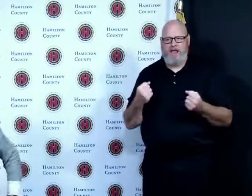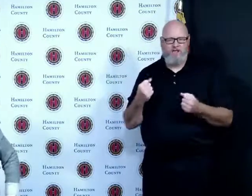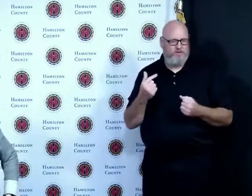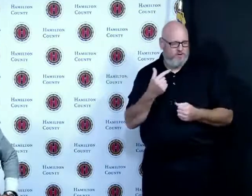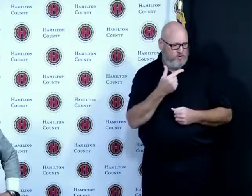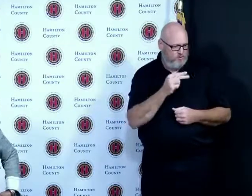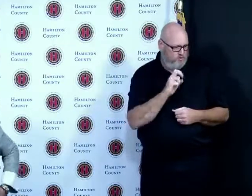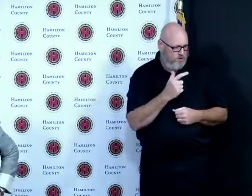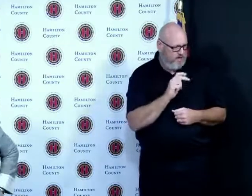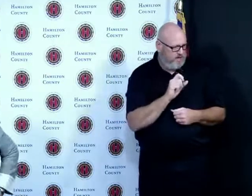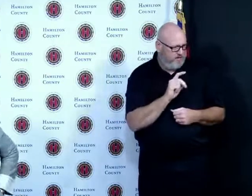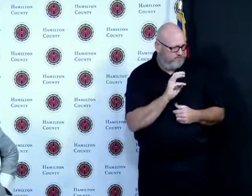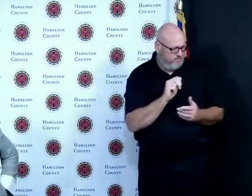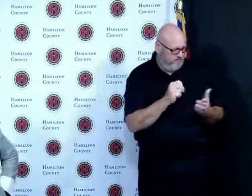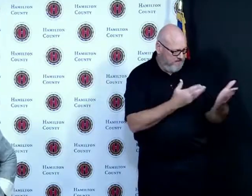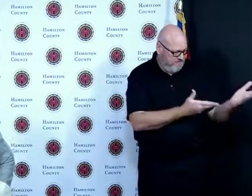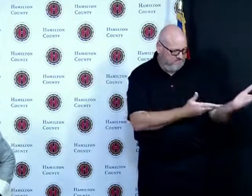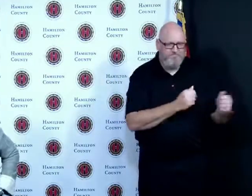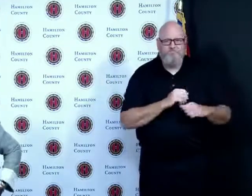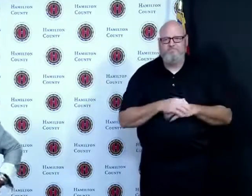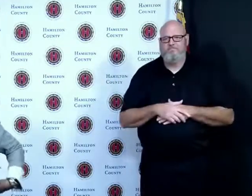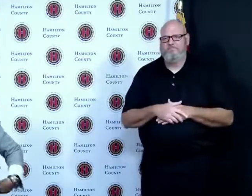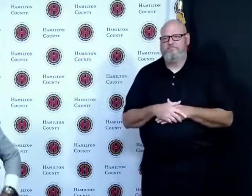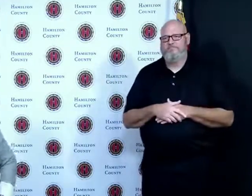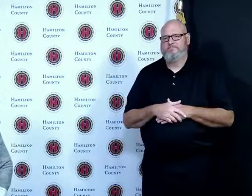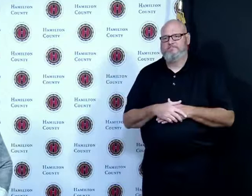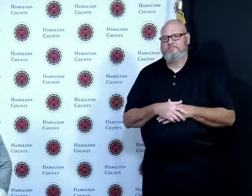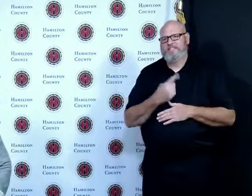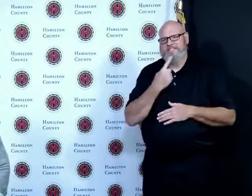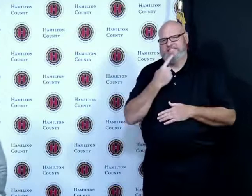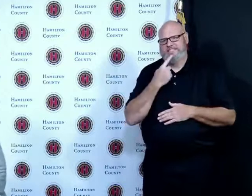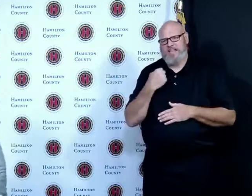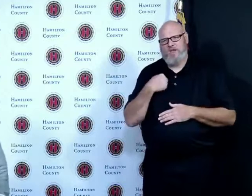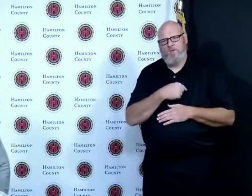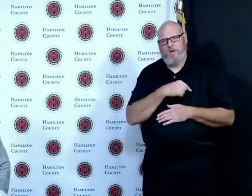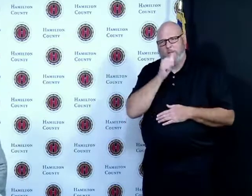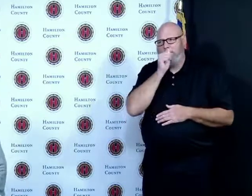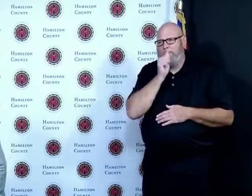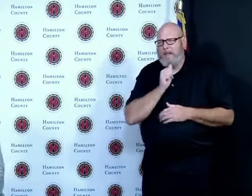as he ended with patients I think that's where I begin with the fact that we need to continue to